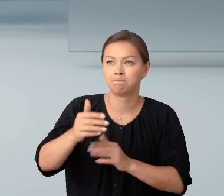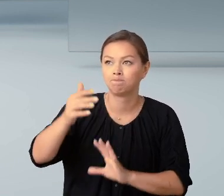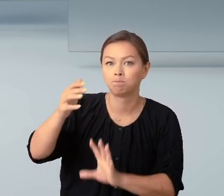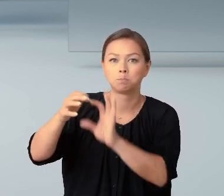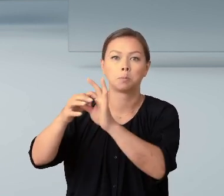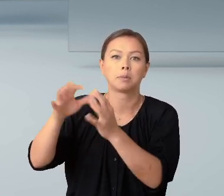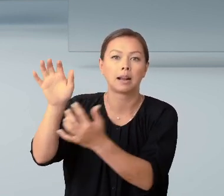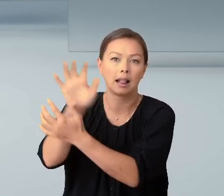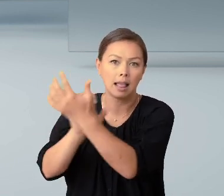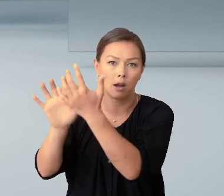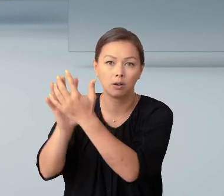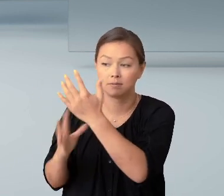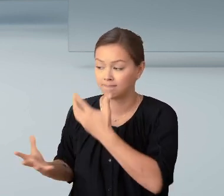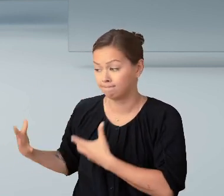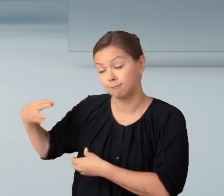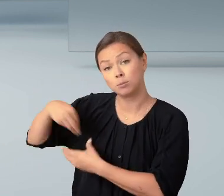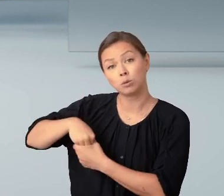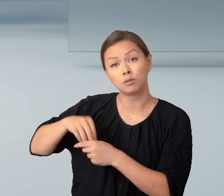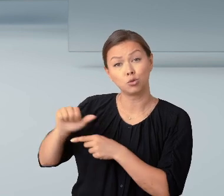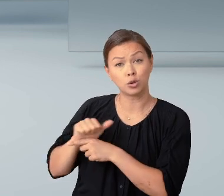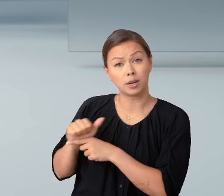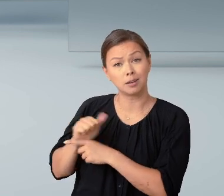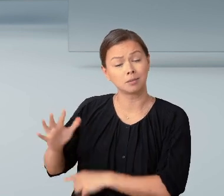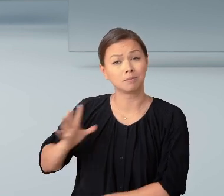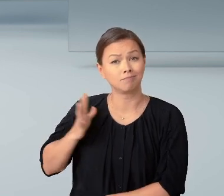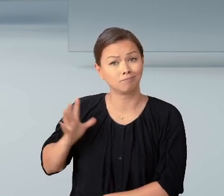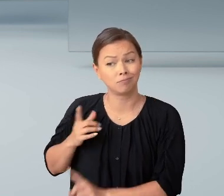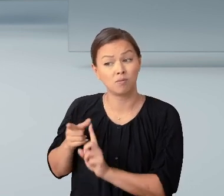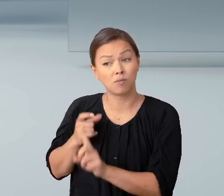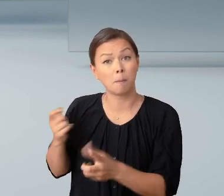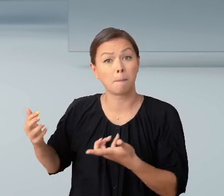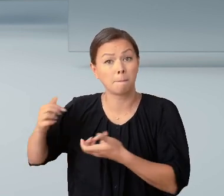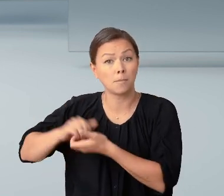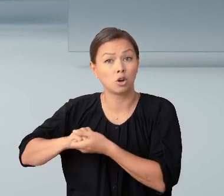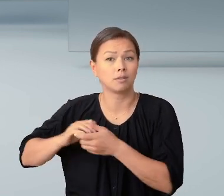professionals from our Microsoft partner ecosystem, right? So that's